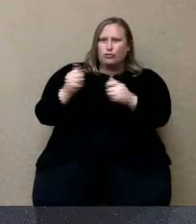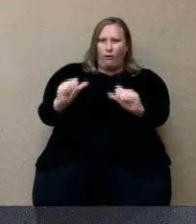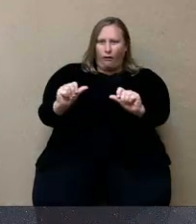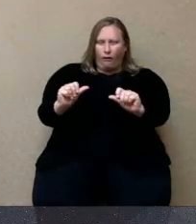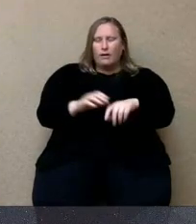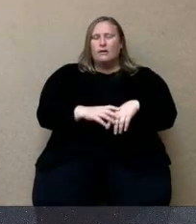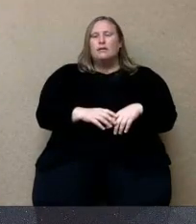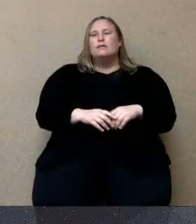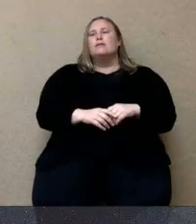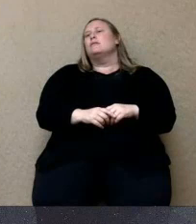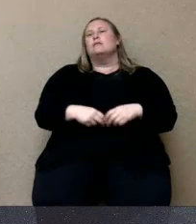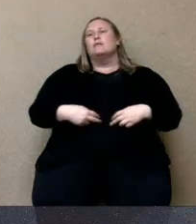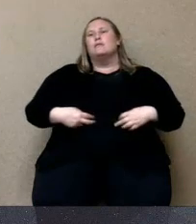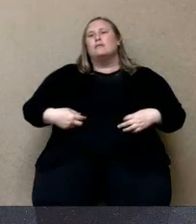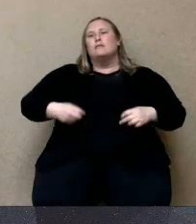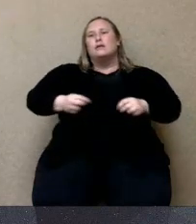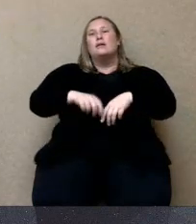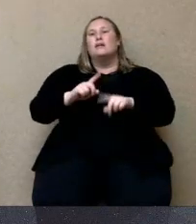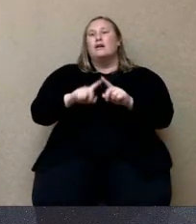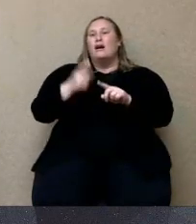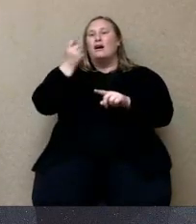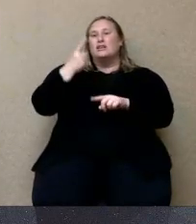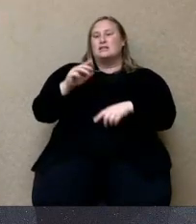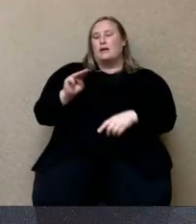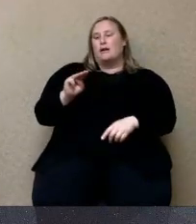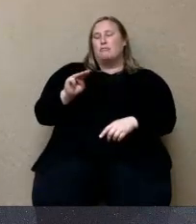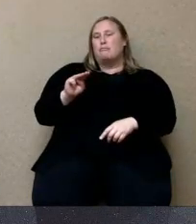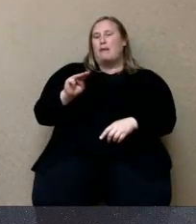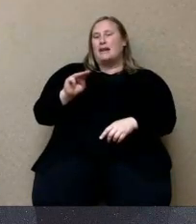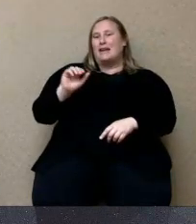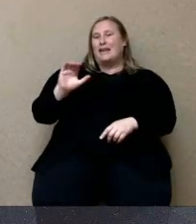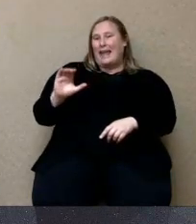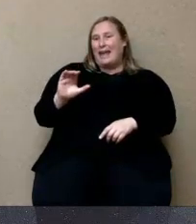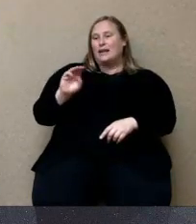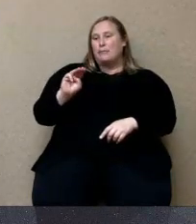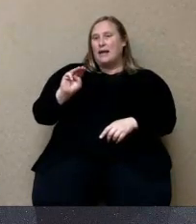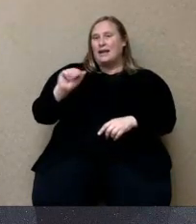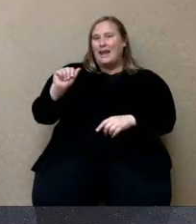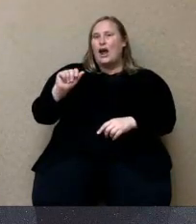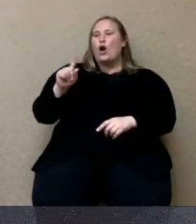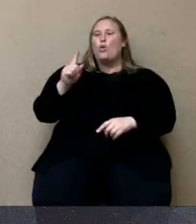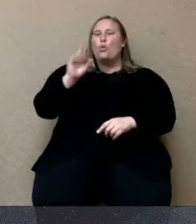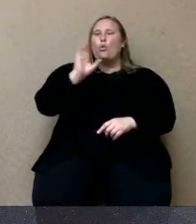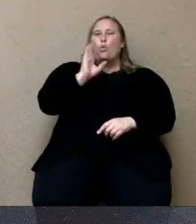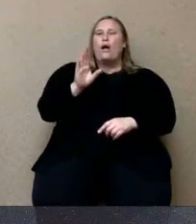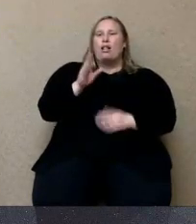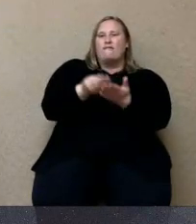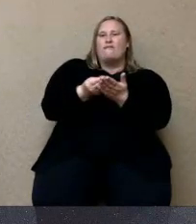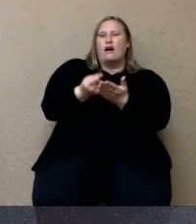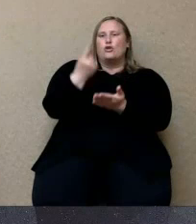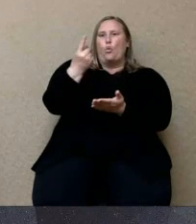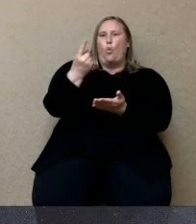The caveat with that is Medicaid and Medicare will typically only fund one device within five to seven years.